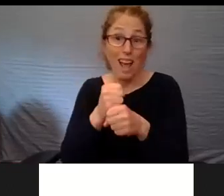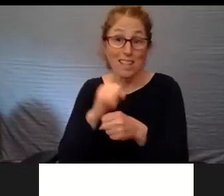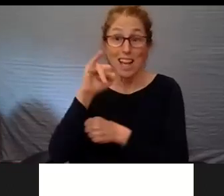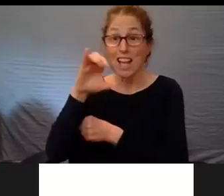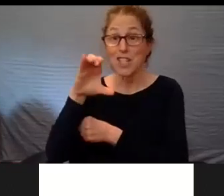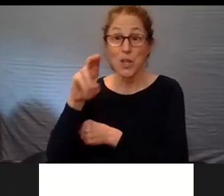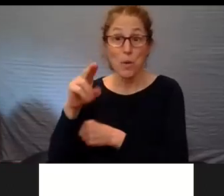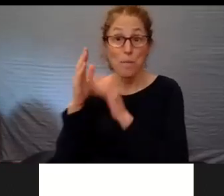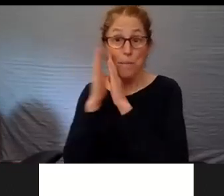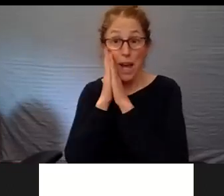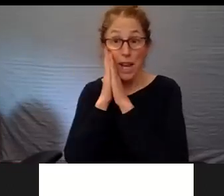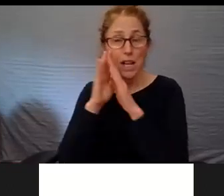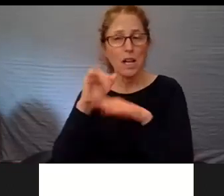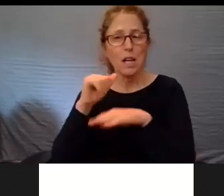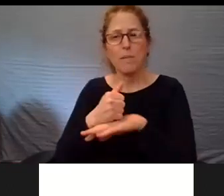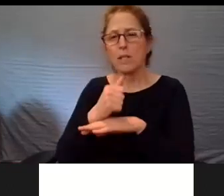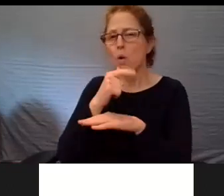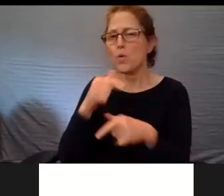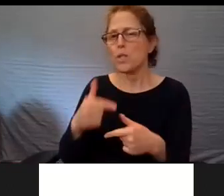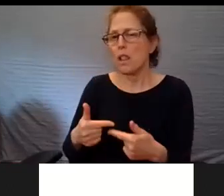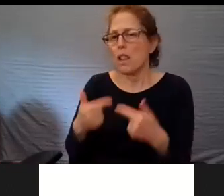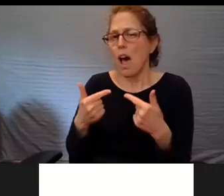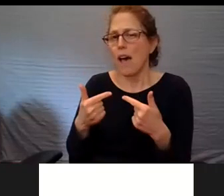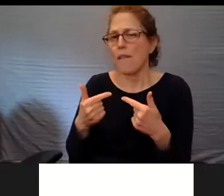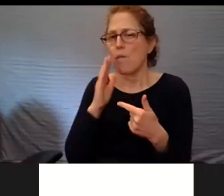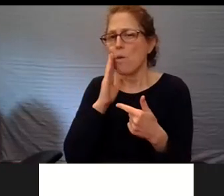about whose life is going to be best for them, right?